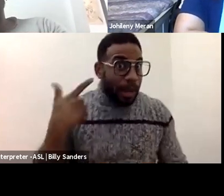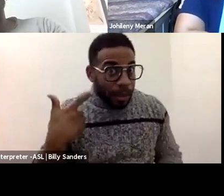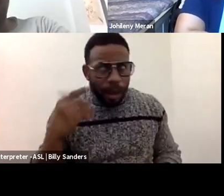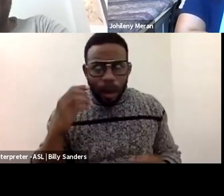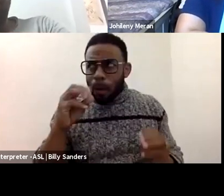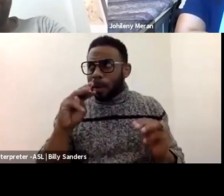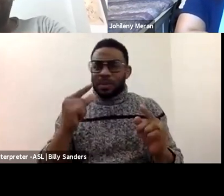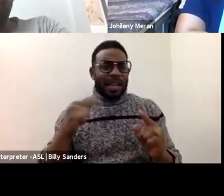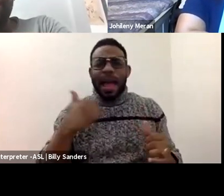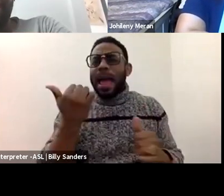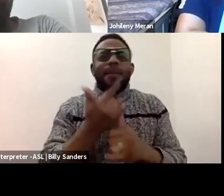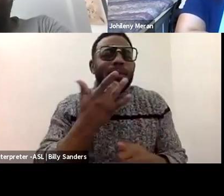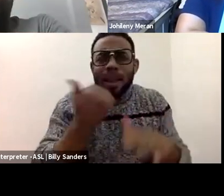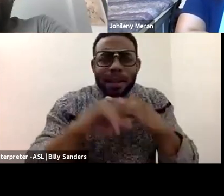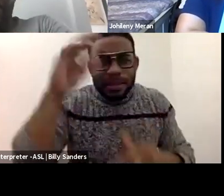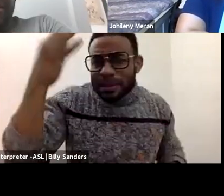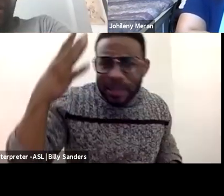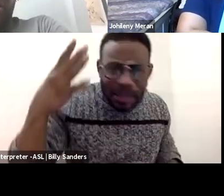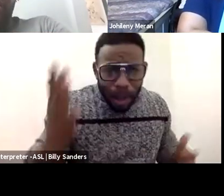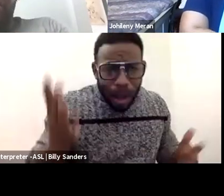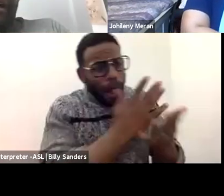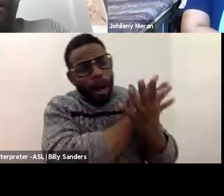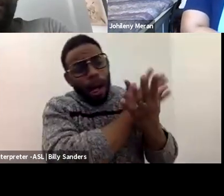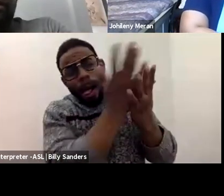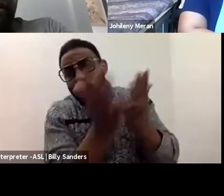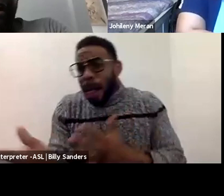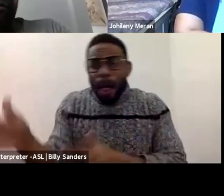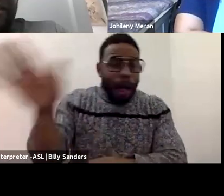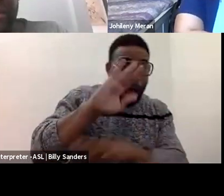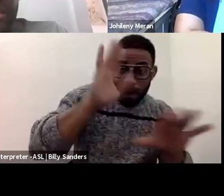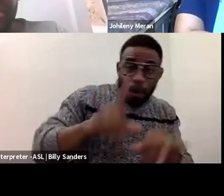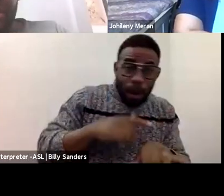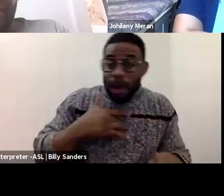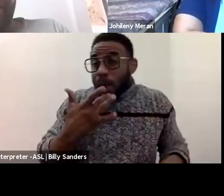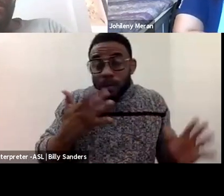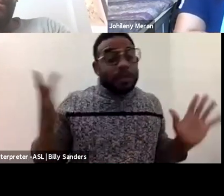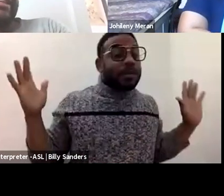I had every flavor under the sun all the way across, all the way around. I now have preferences